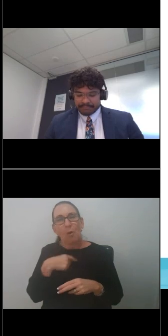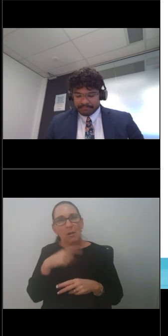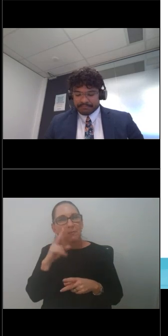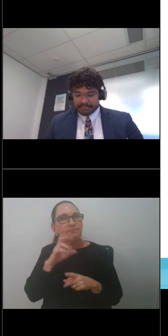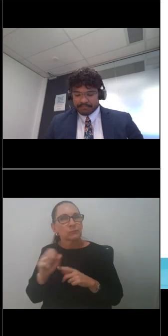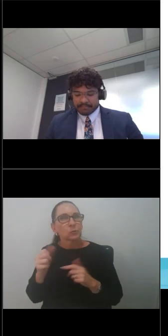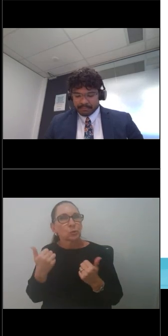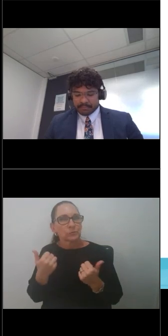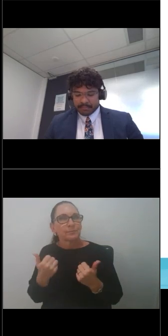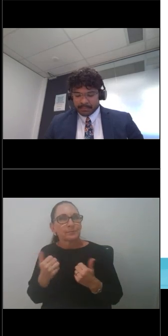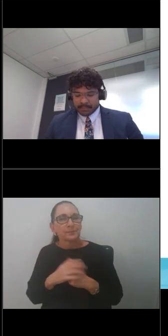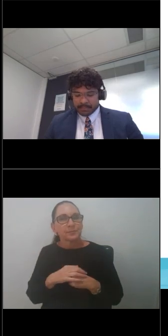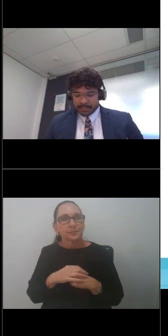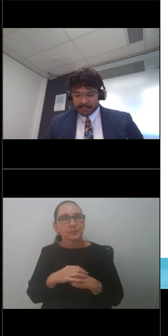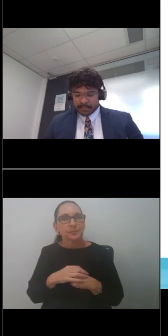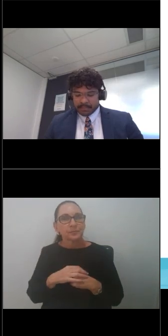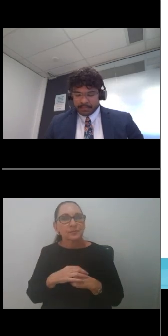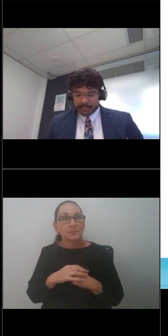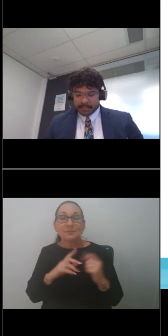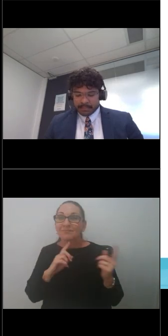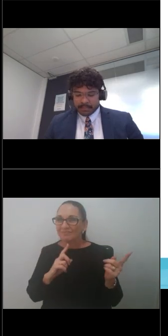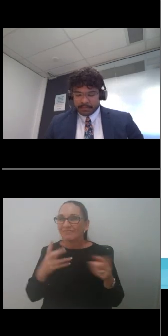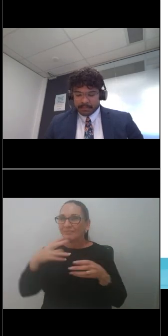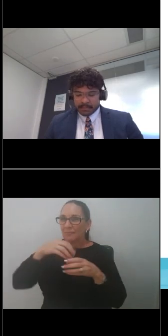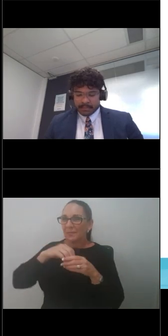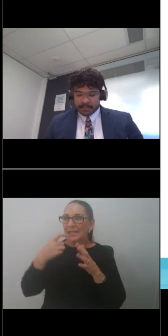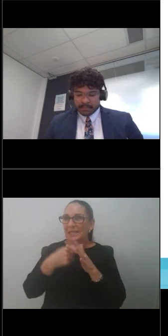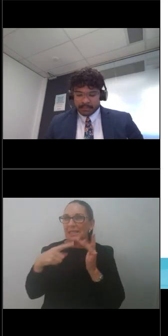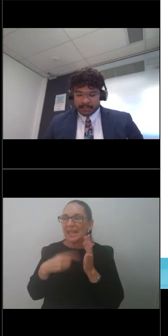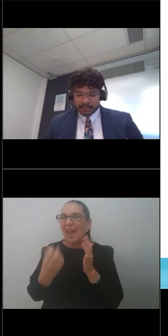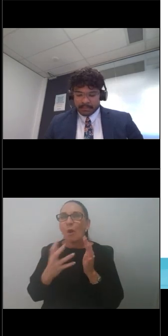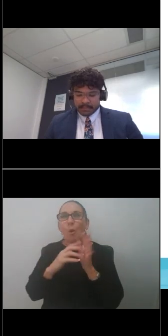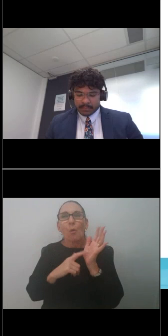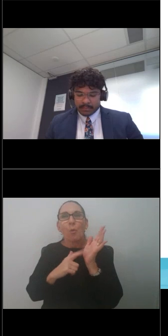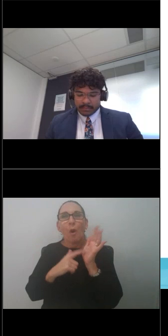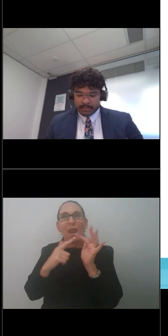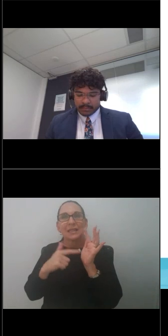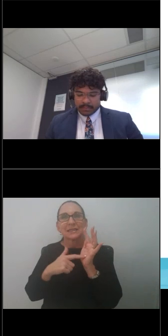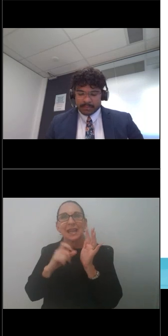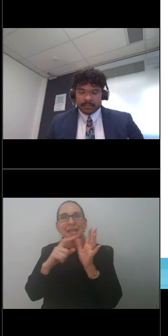yeah and in the kit there's like a set of wallet cards and the idea is that you can we can get them